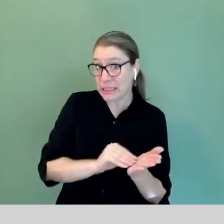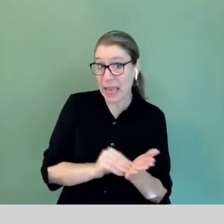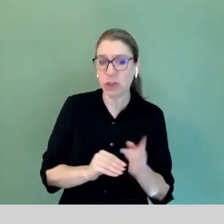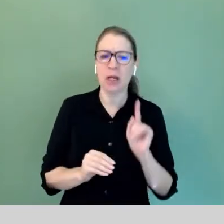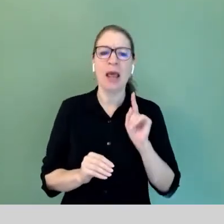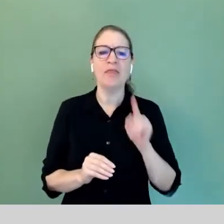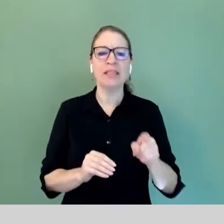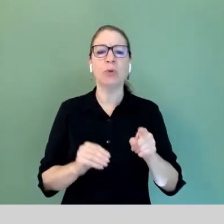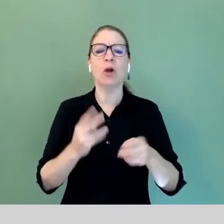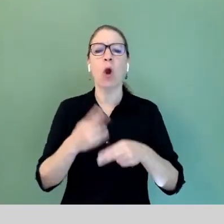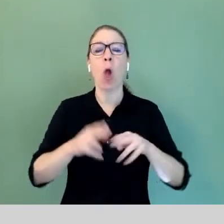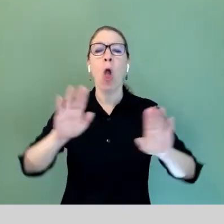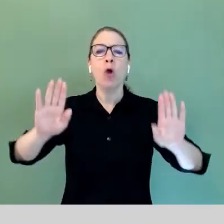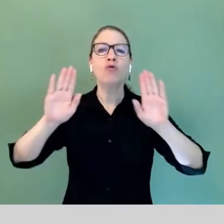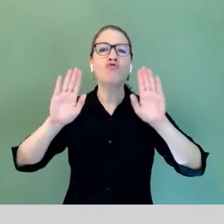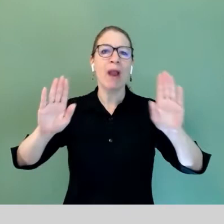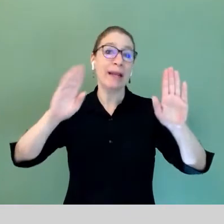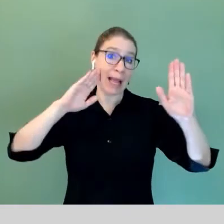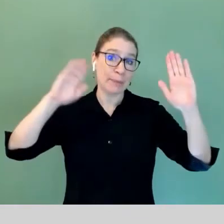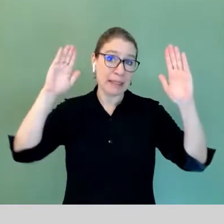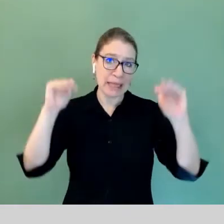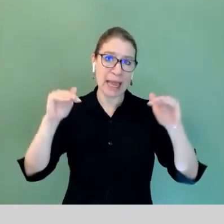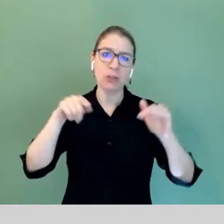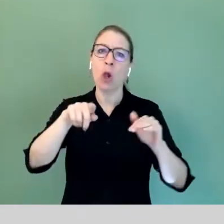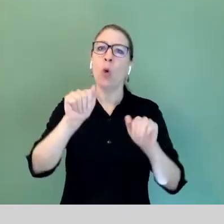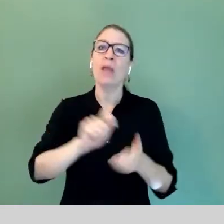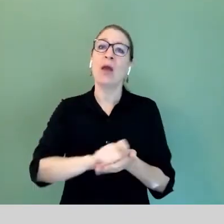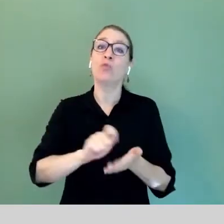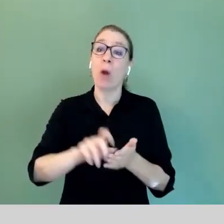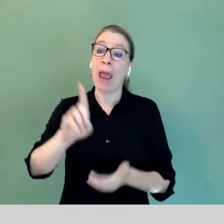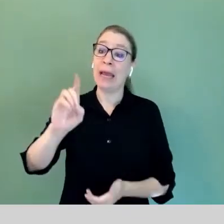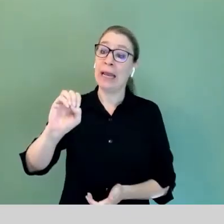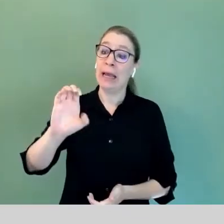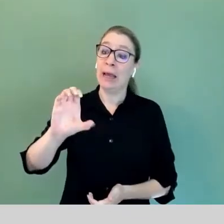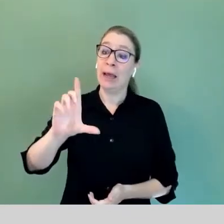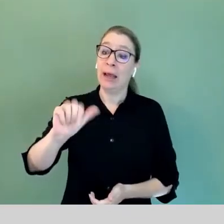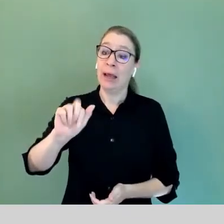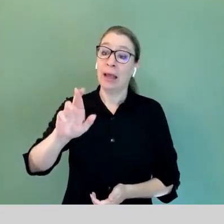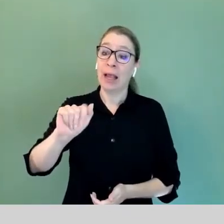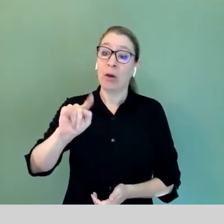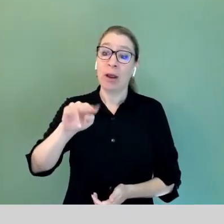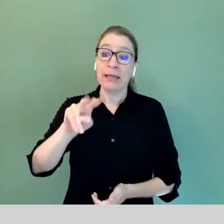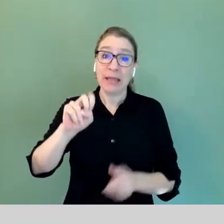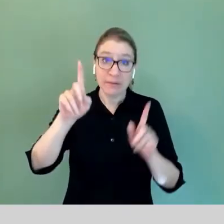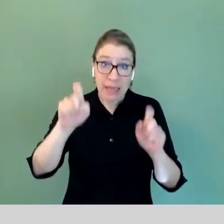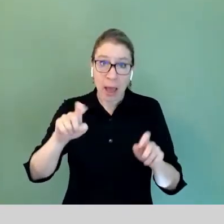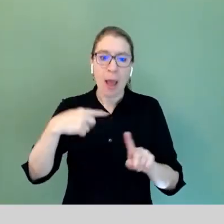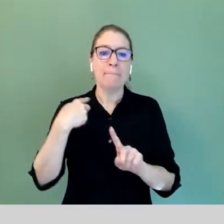which allows you to write declarative tests, but it also allows you to infer those sorts of assertions